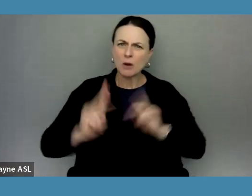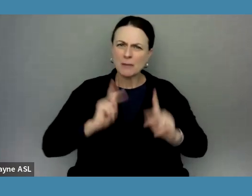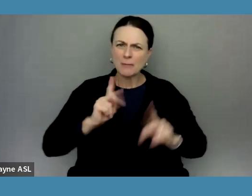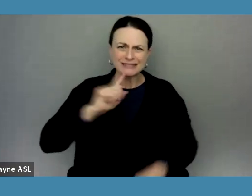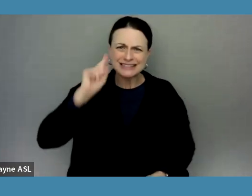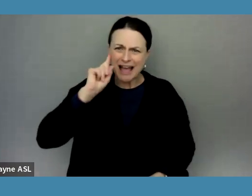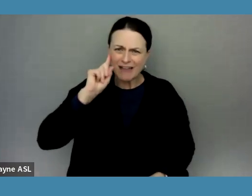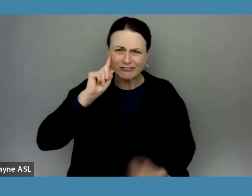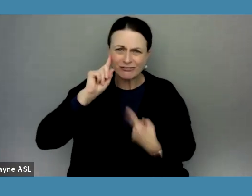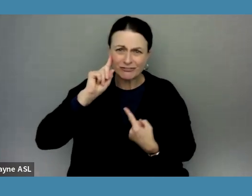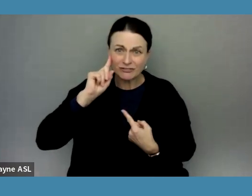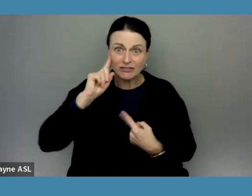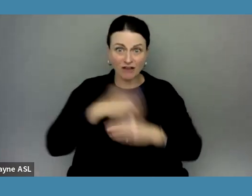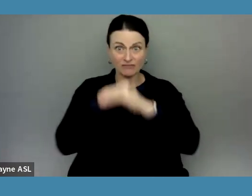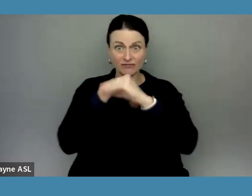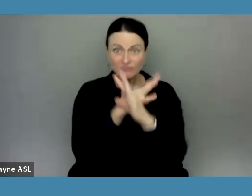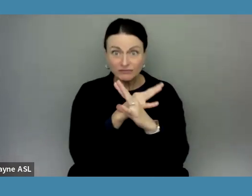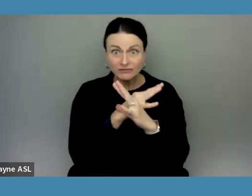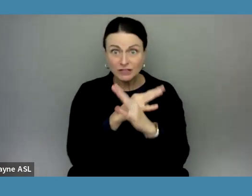Is it a video call or is it in person?